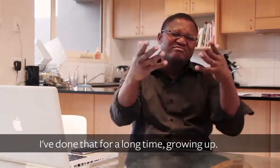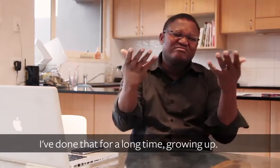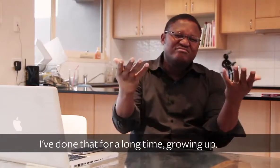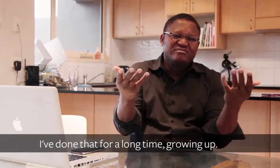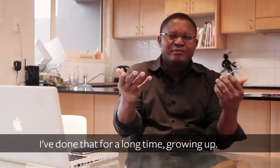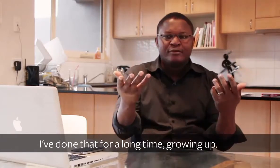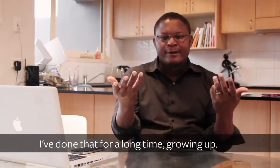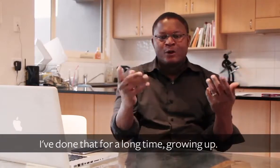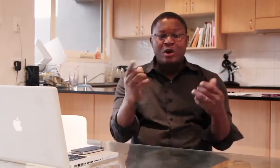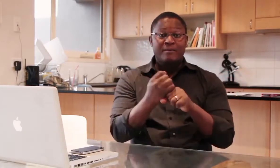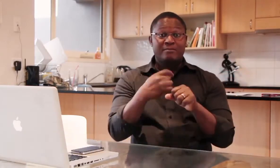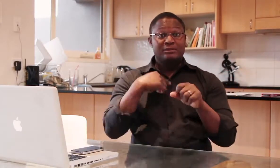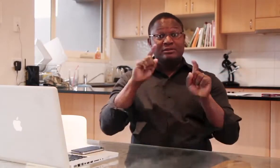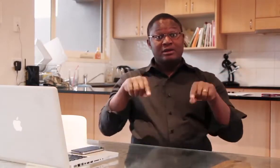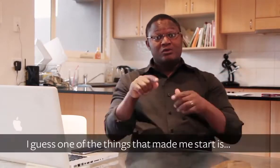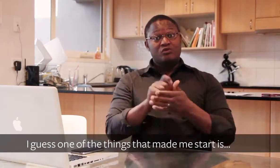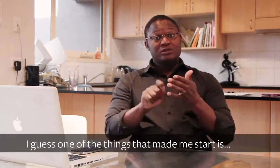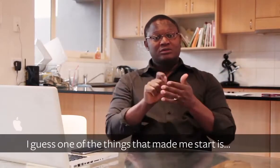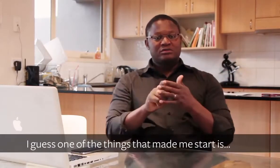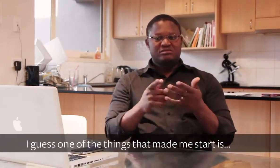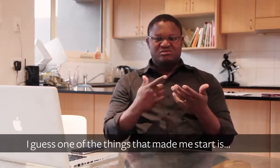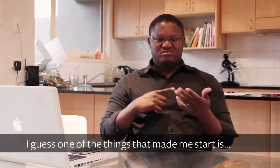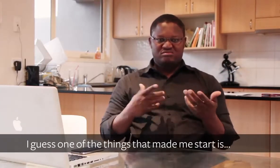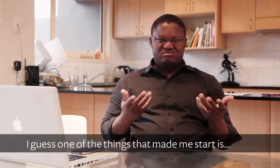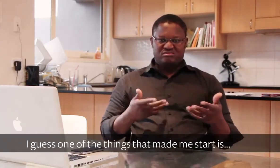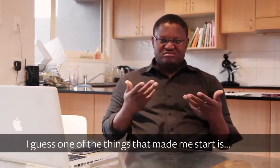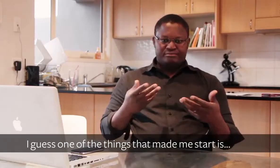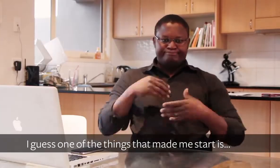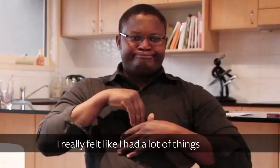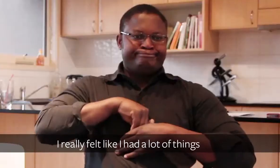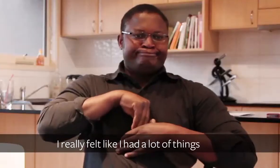time. Growing up, I guess one of the things that made me start is I really